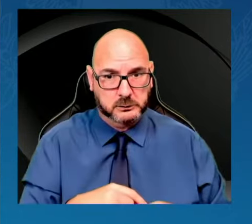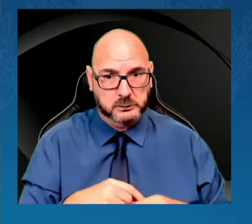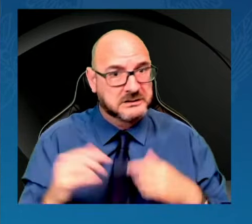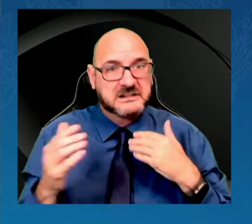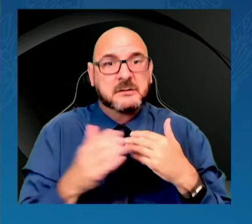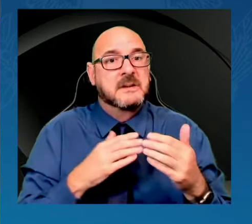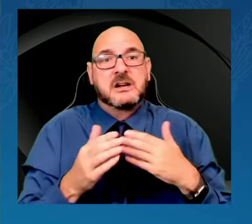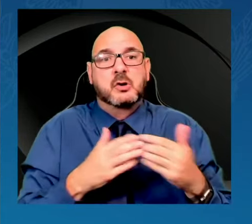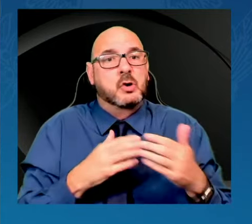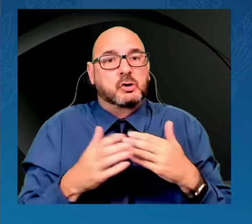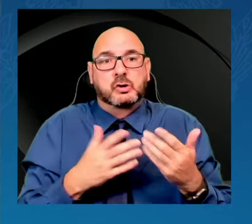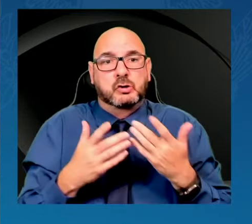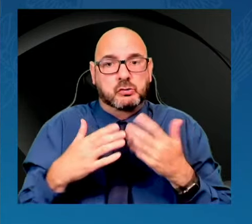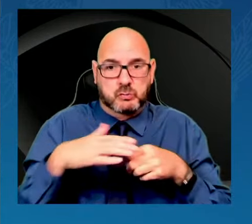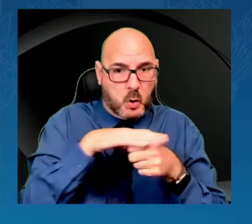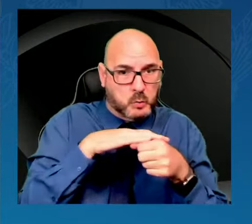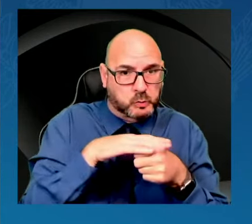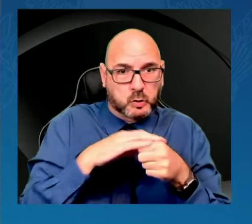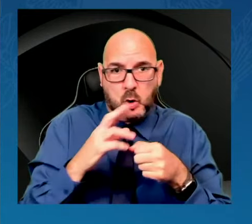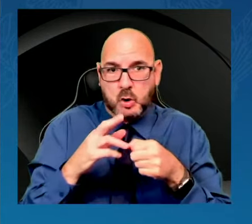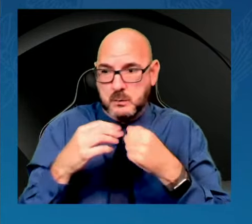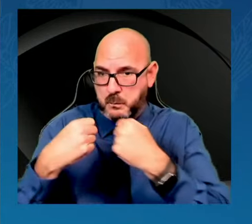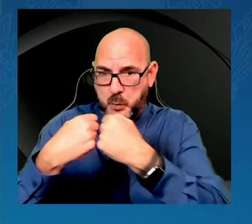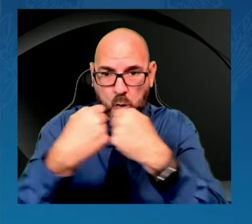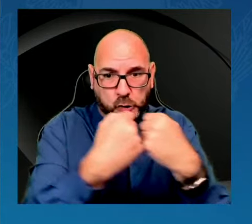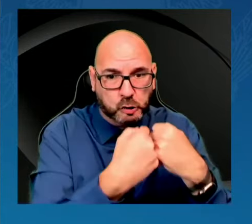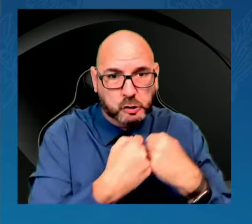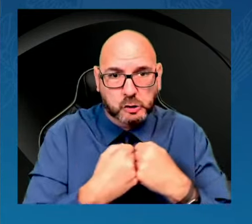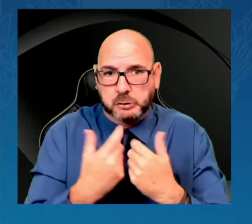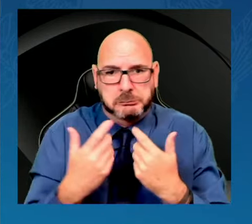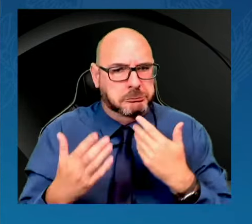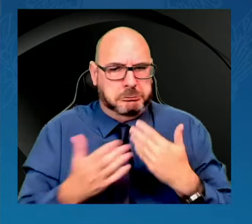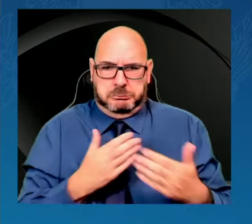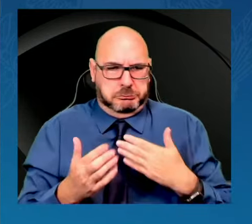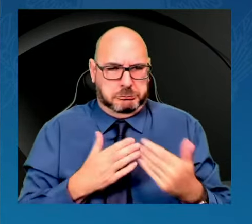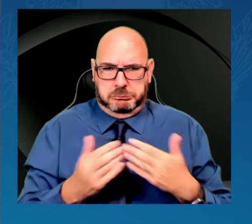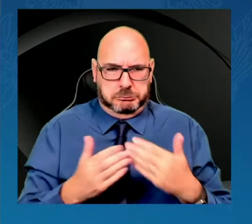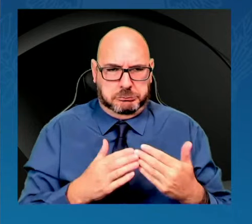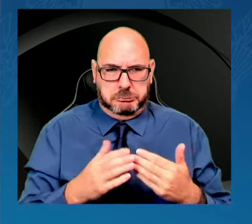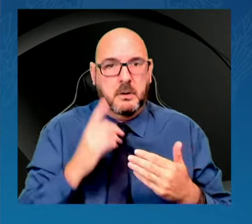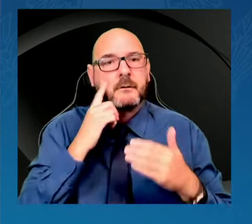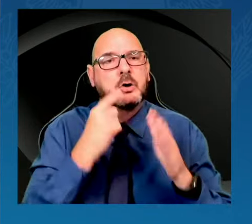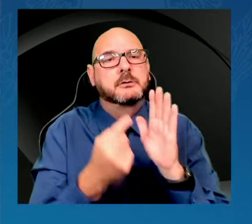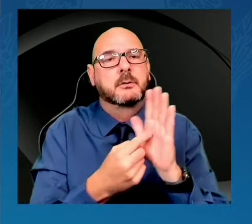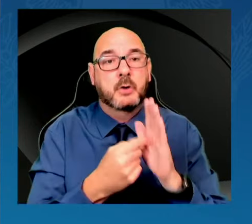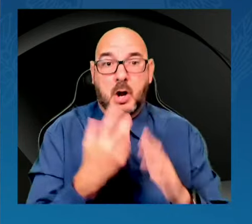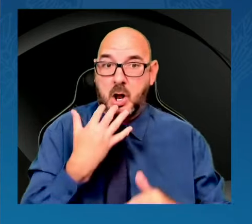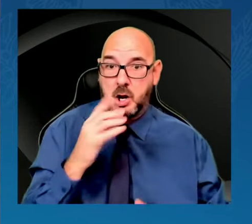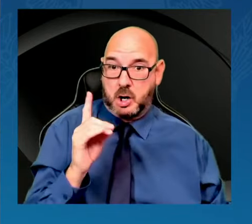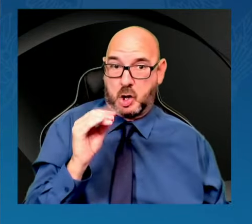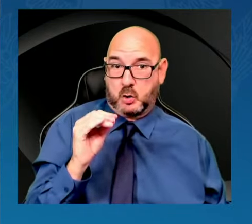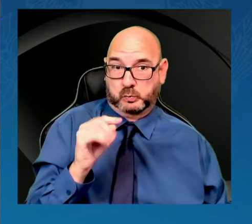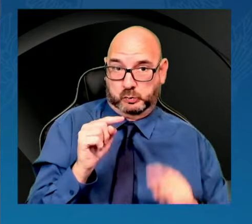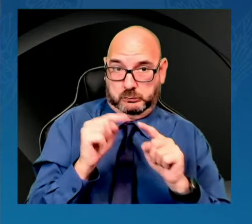And, you know, take, for example, the Colorado River; take, for example, Lake Mead -- all of these water sources,